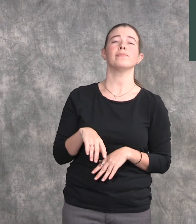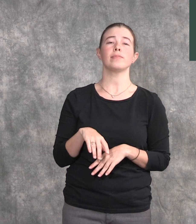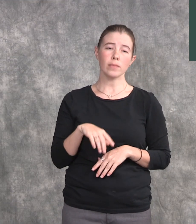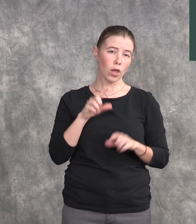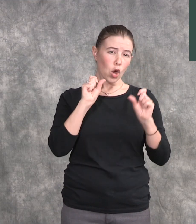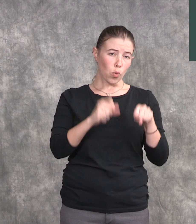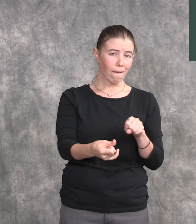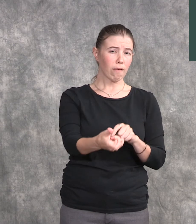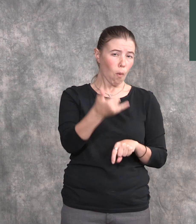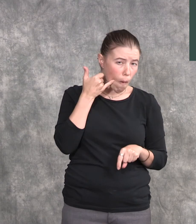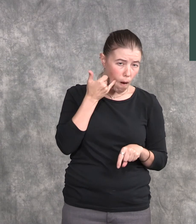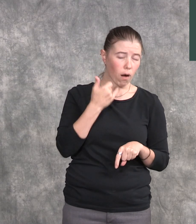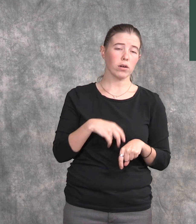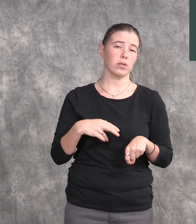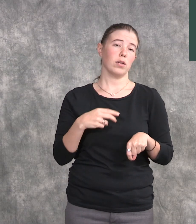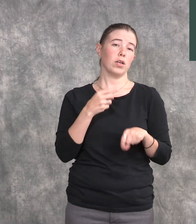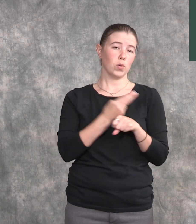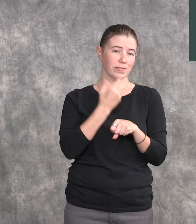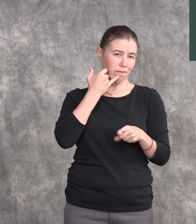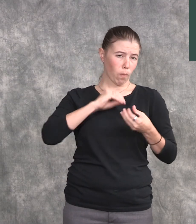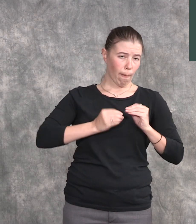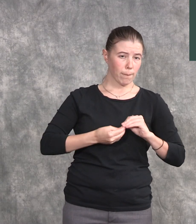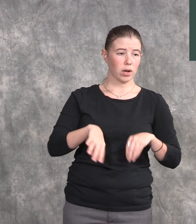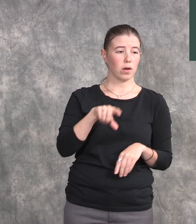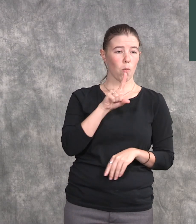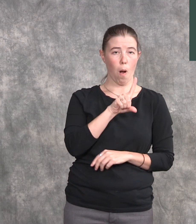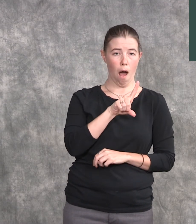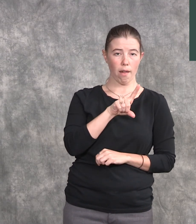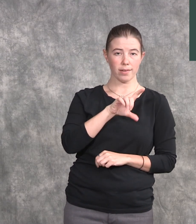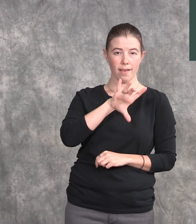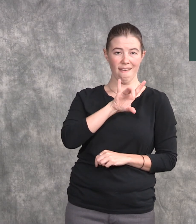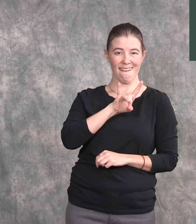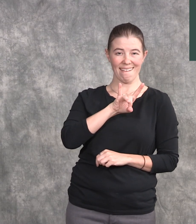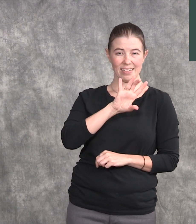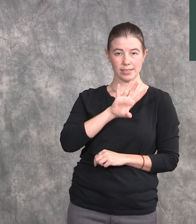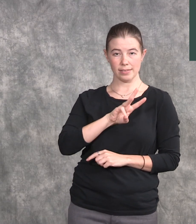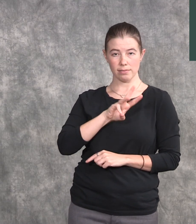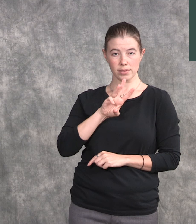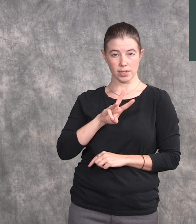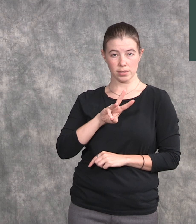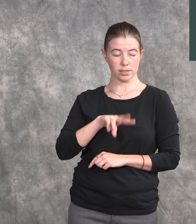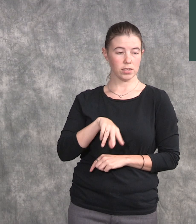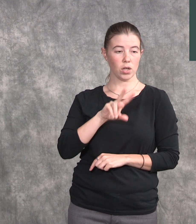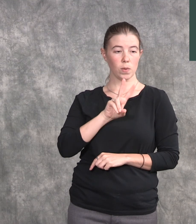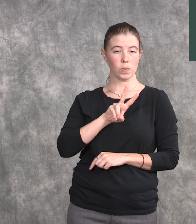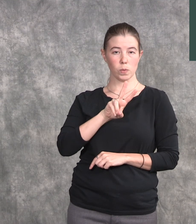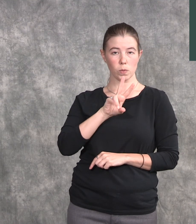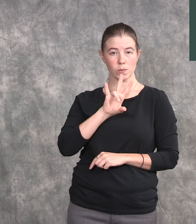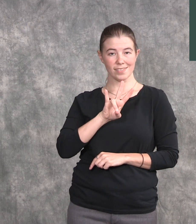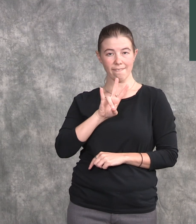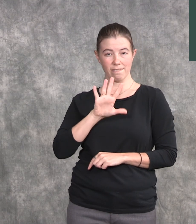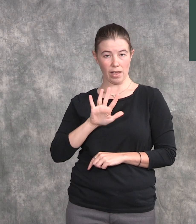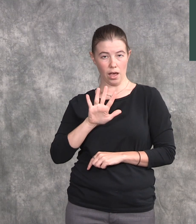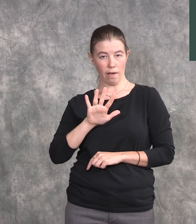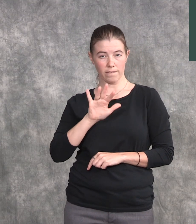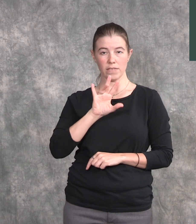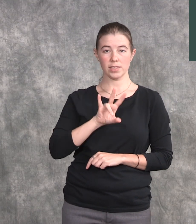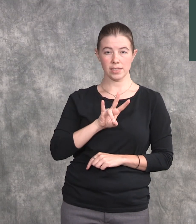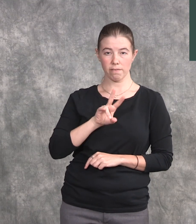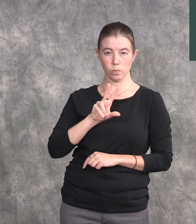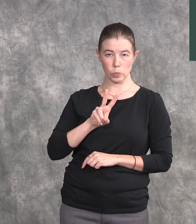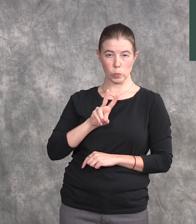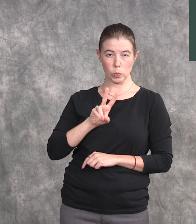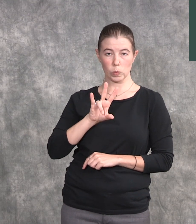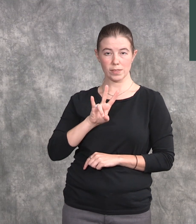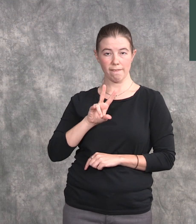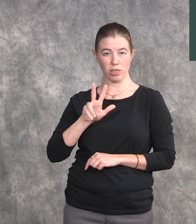you can call us using phone number 1-866-275-7273.